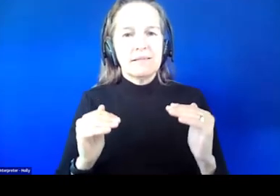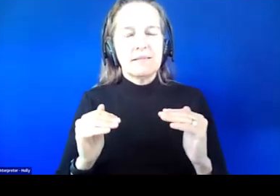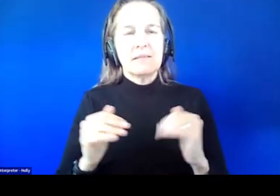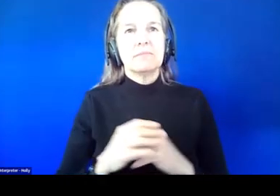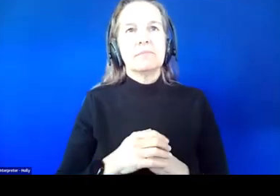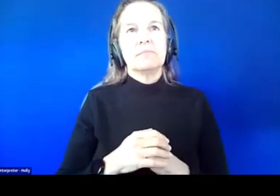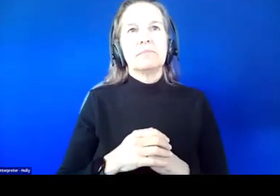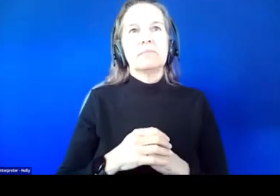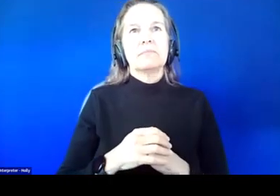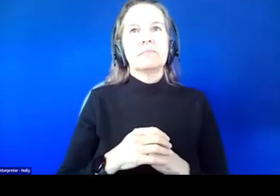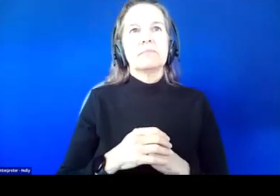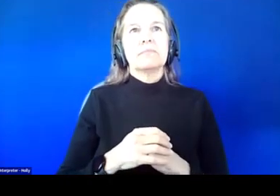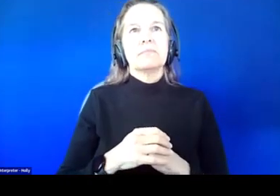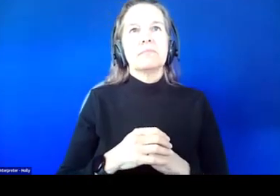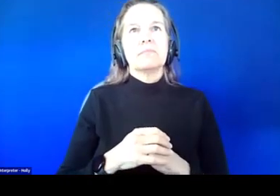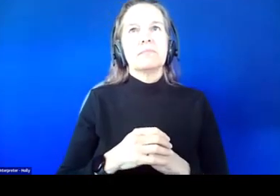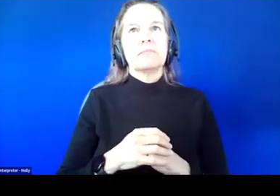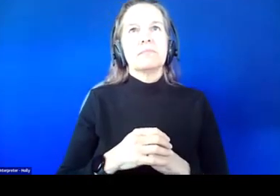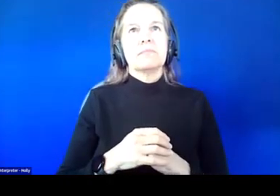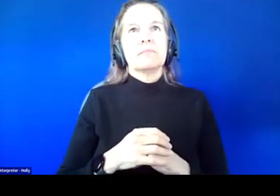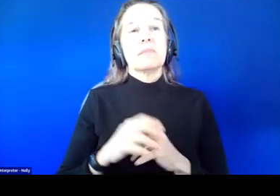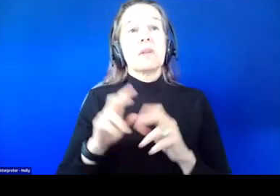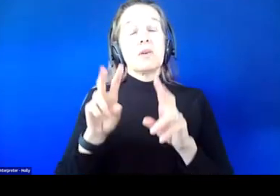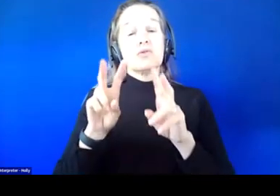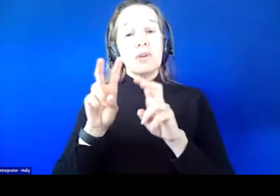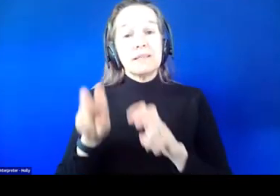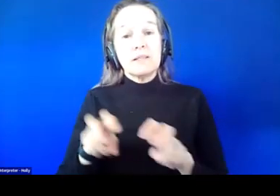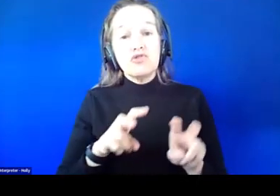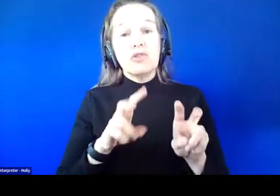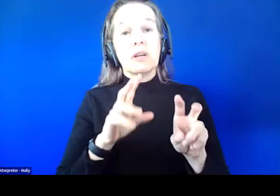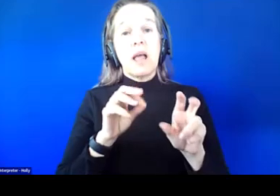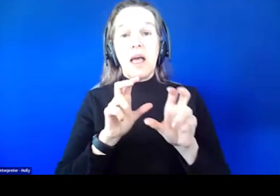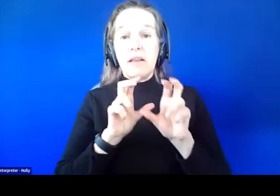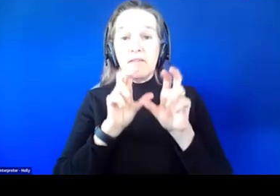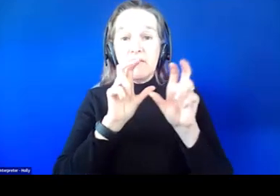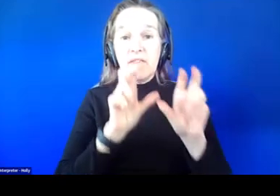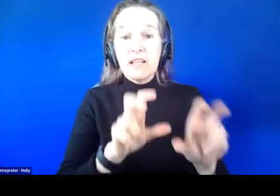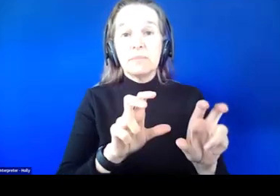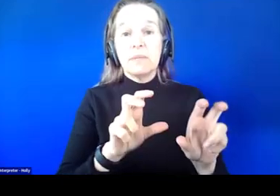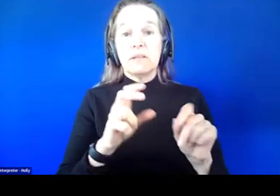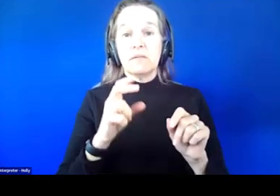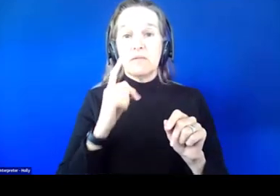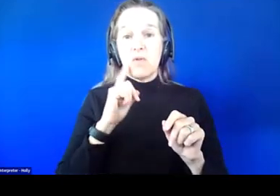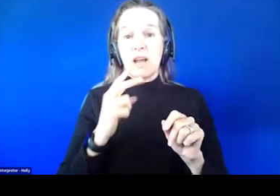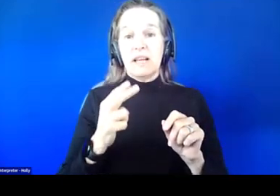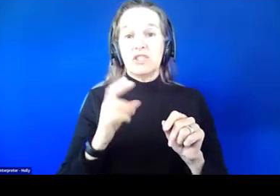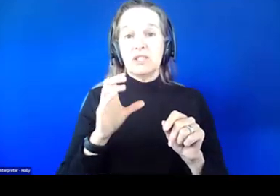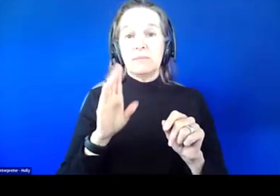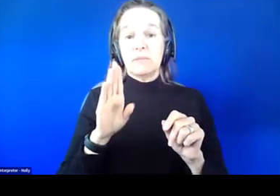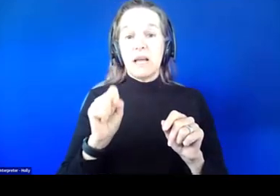investments in HCBS relate to overall HCBS enrollment.